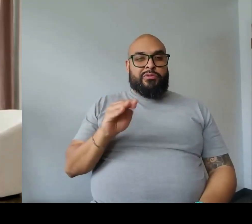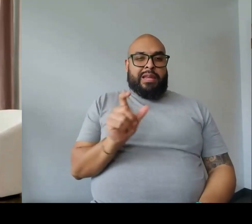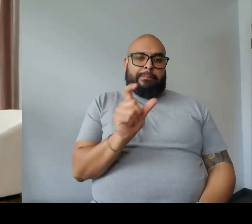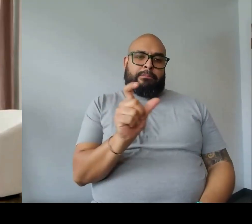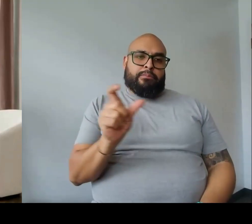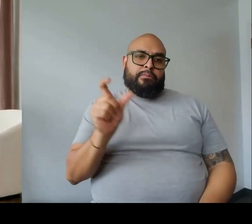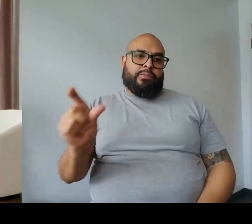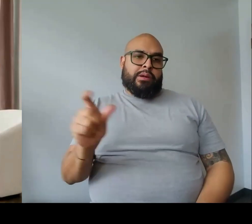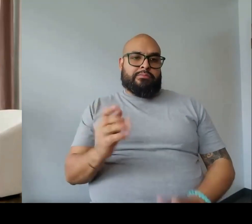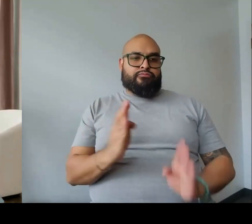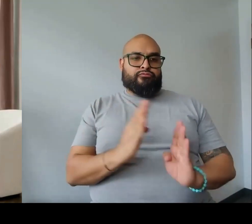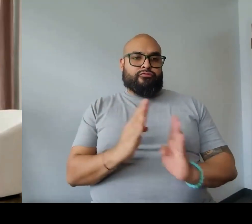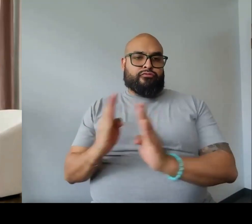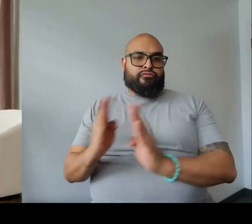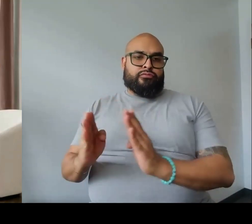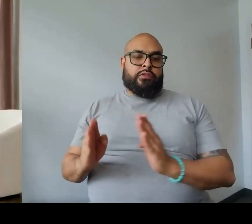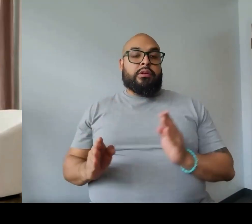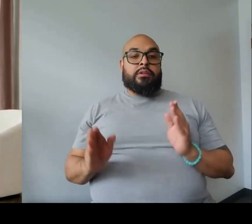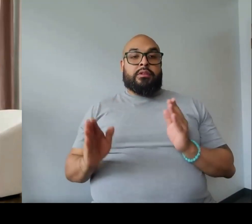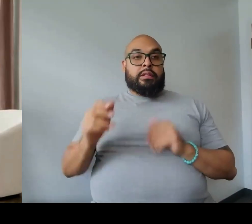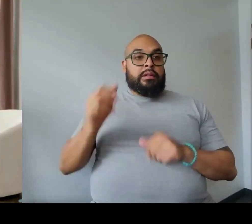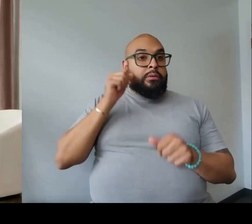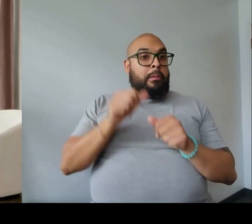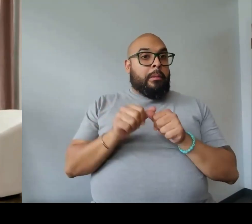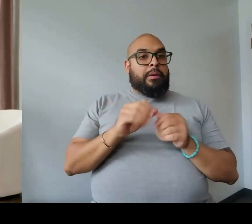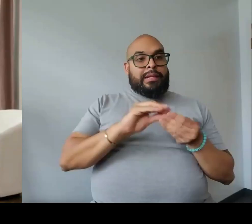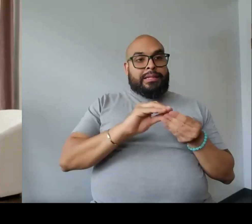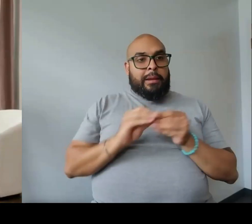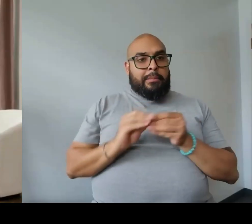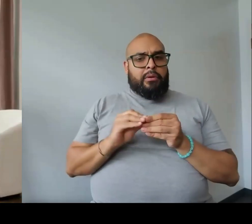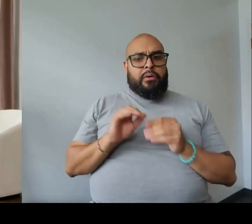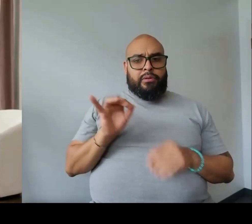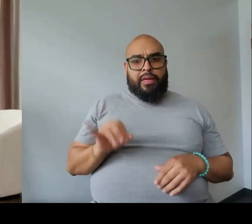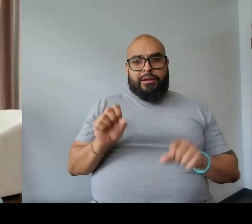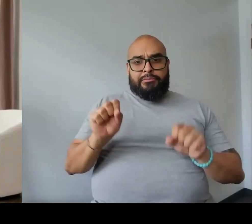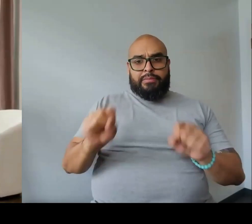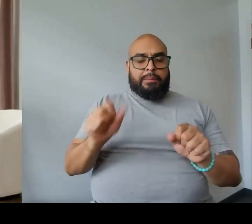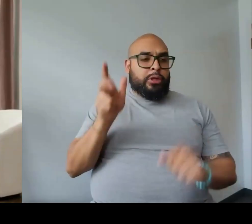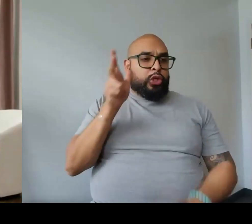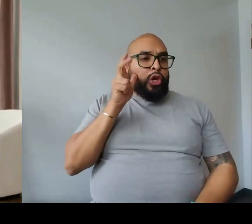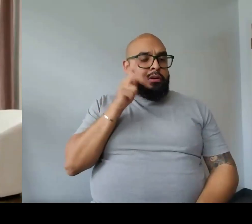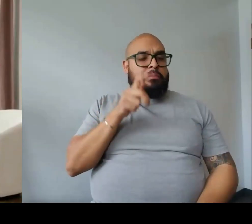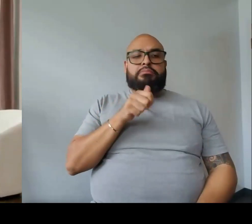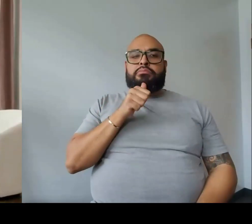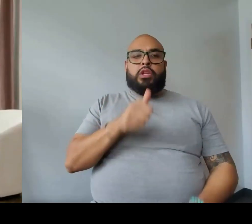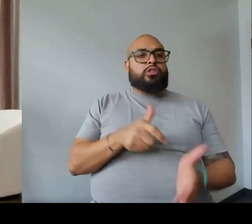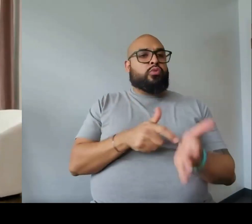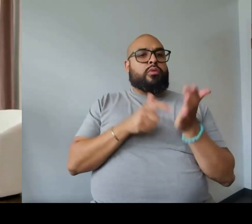Again, that was an example of one that could be auditory. It didn't take any accommodation because you're just repeating number sequences.